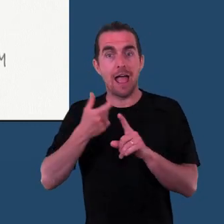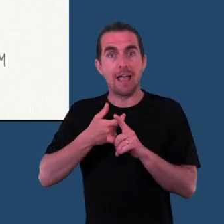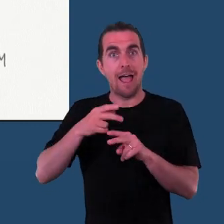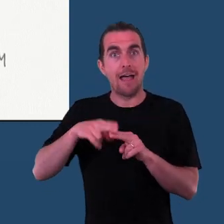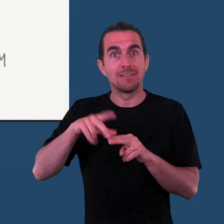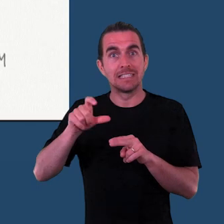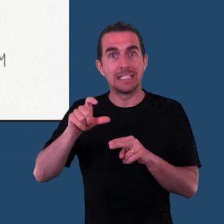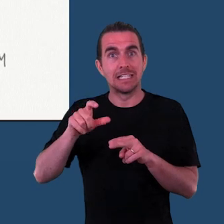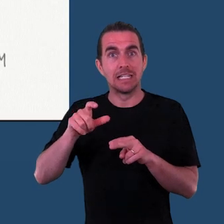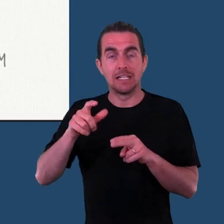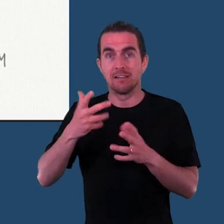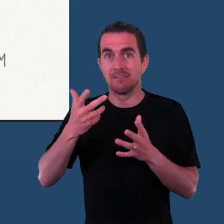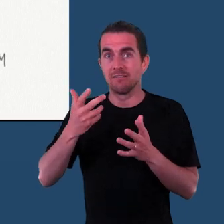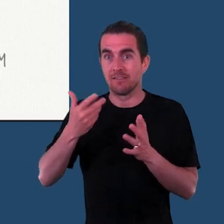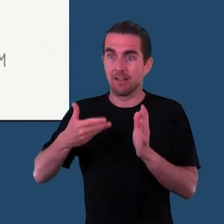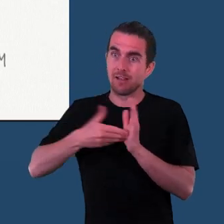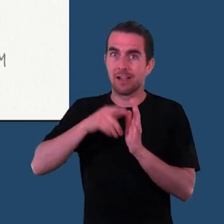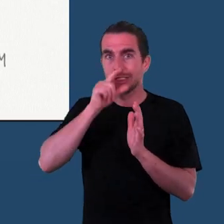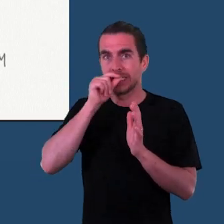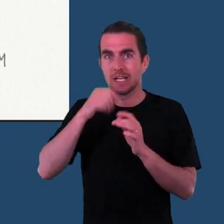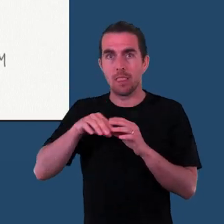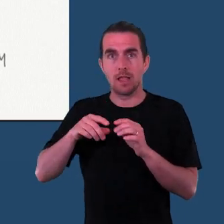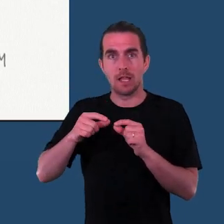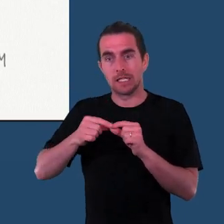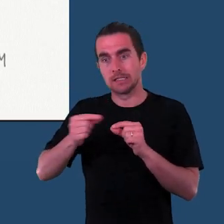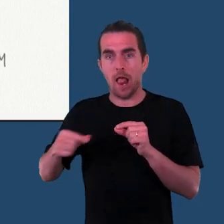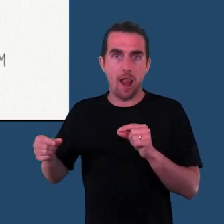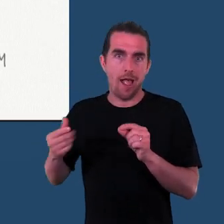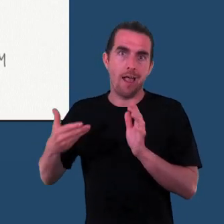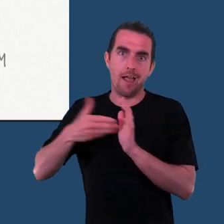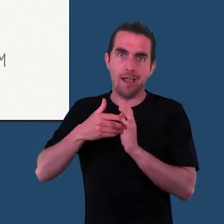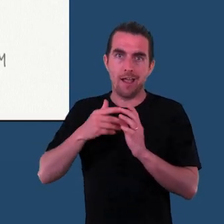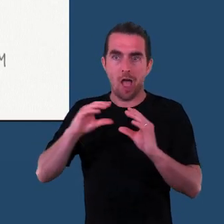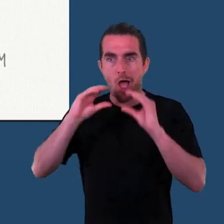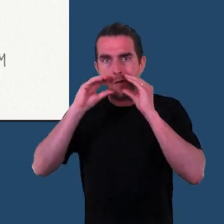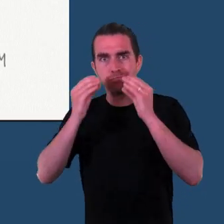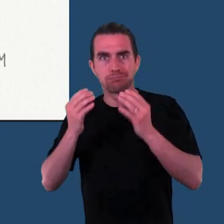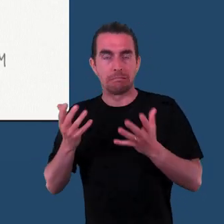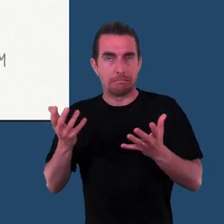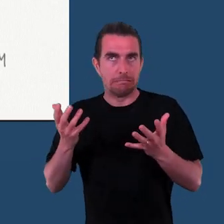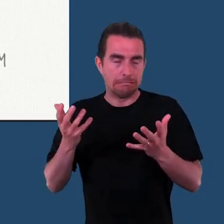for KFC in that tail. So, you know, might have to see, but yeah. Who knows, who knows?